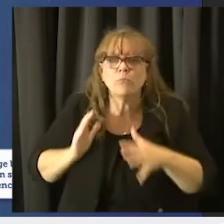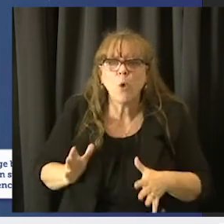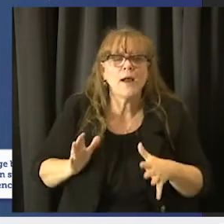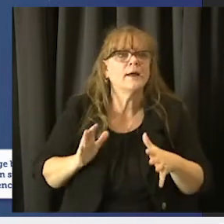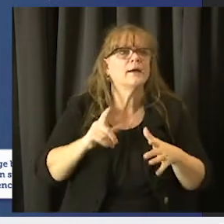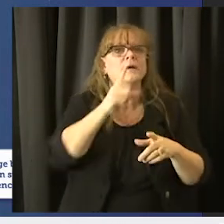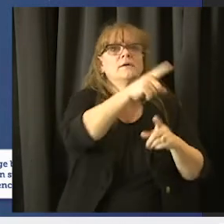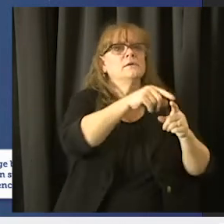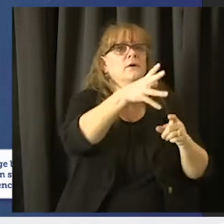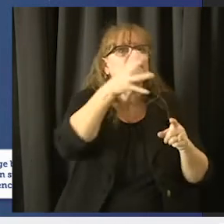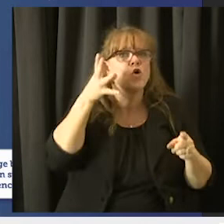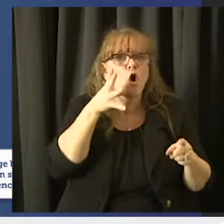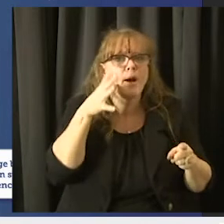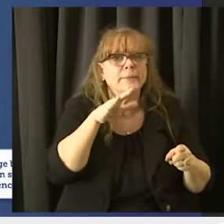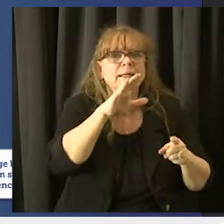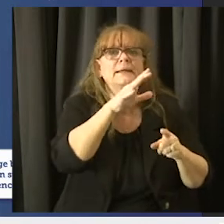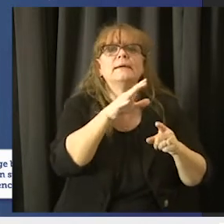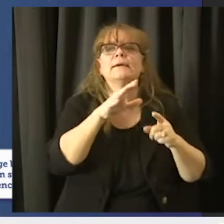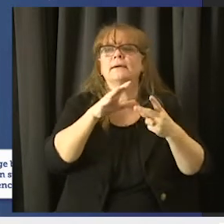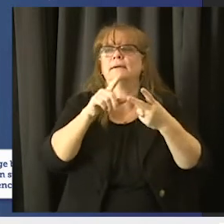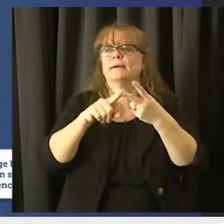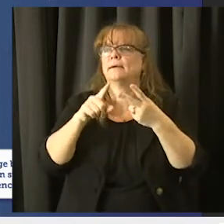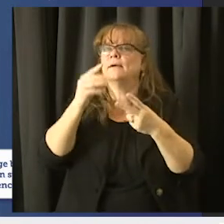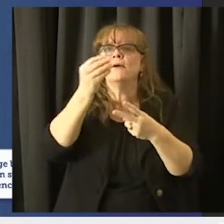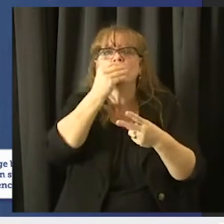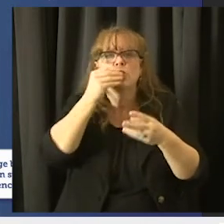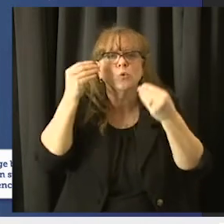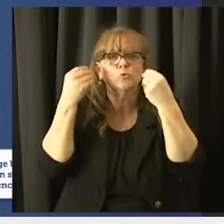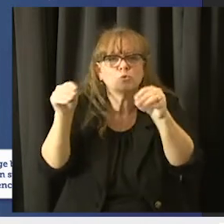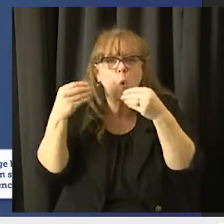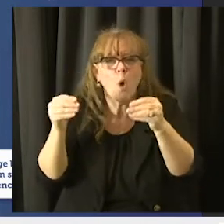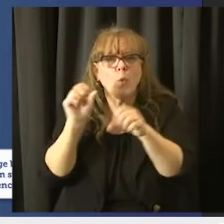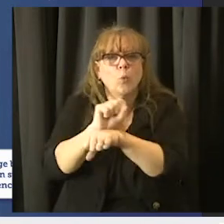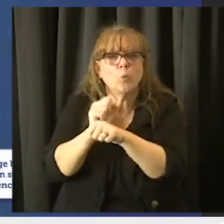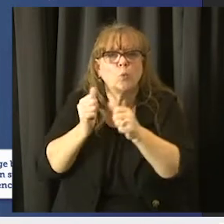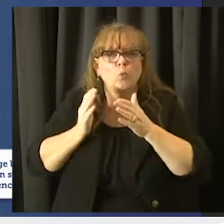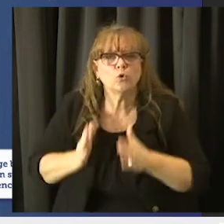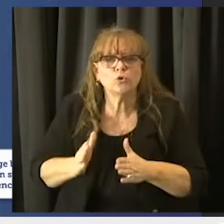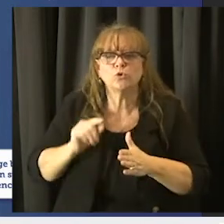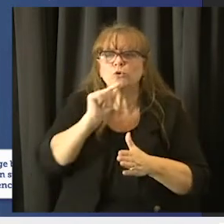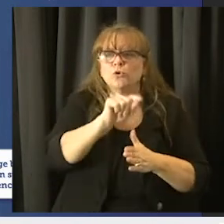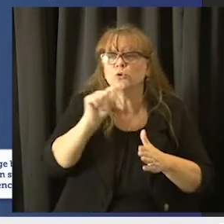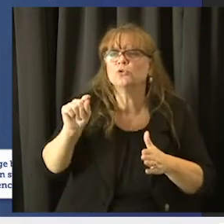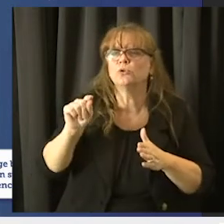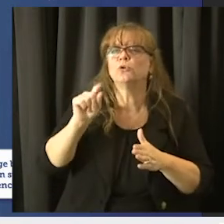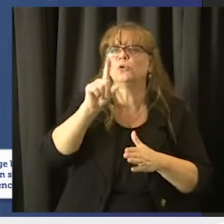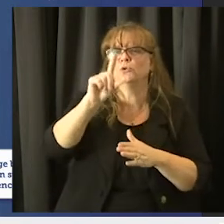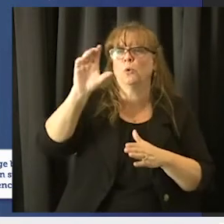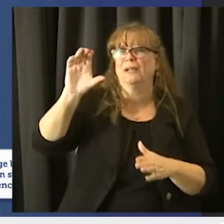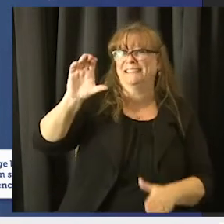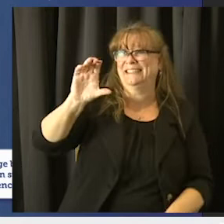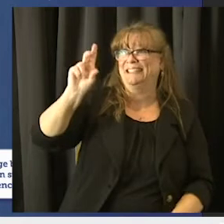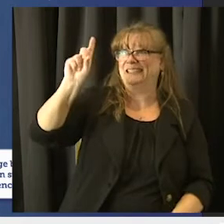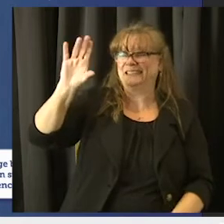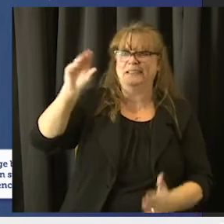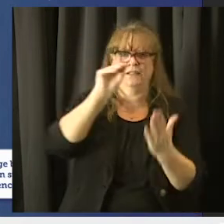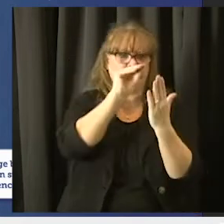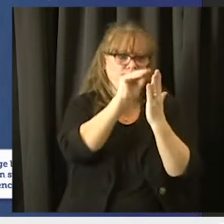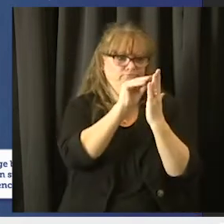the cdc list uh we've added front line journalists a few hundred uh people that are out uh uh sharing